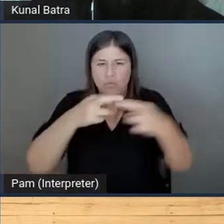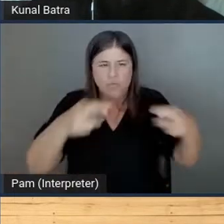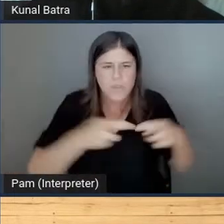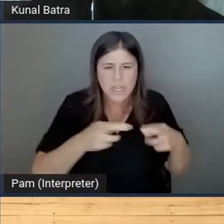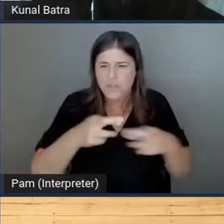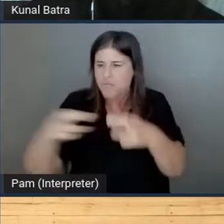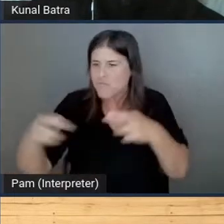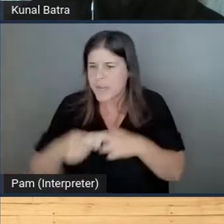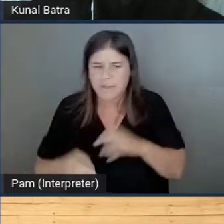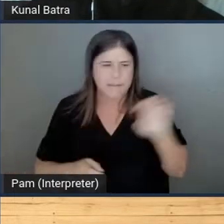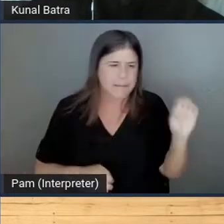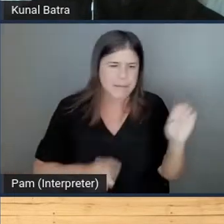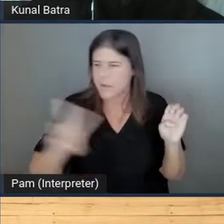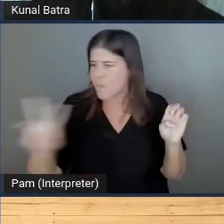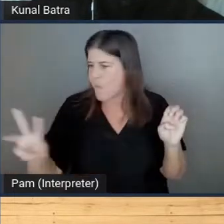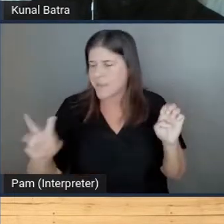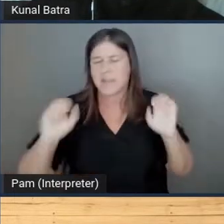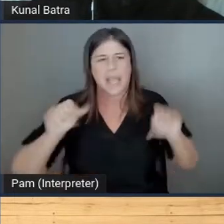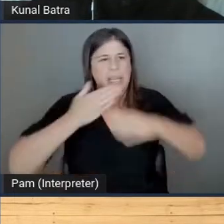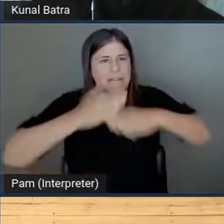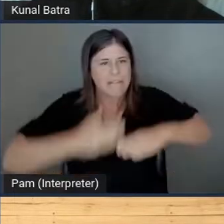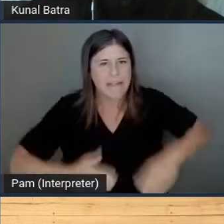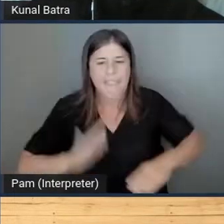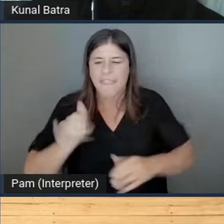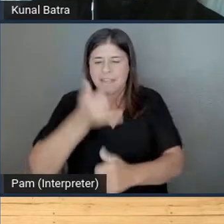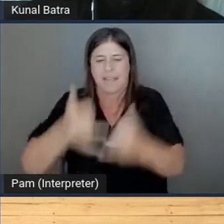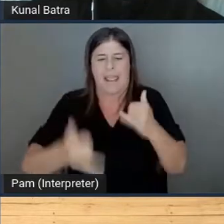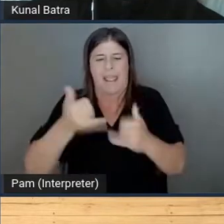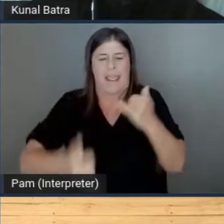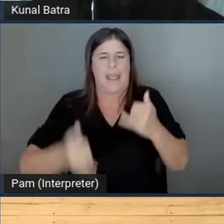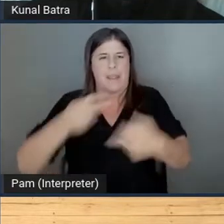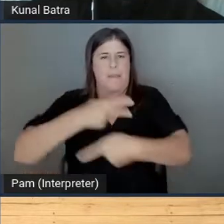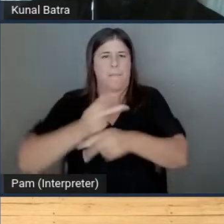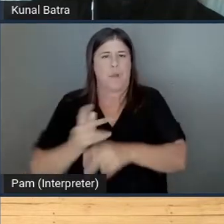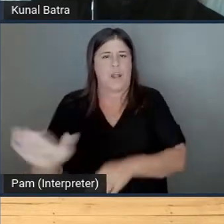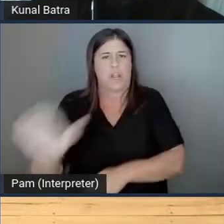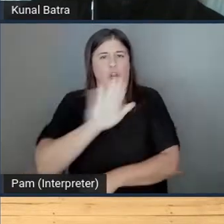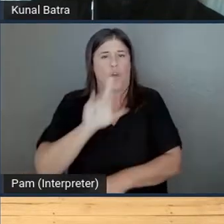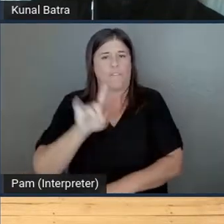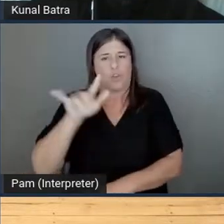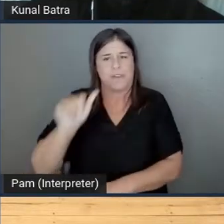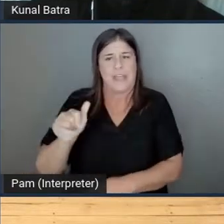So this is what an end product of your data sitting in something like Redshift